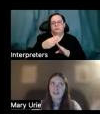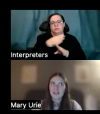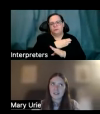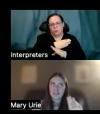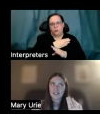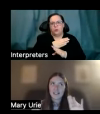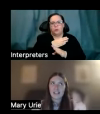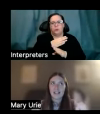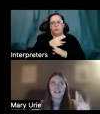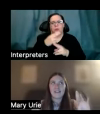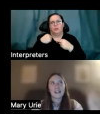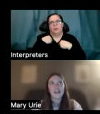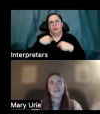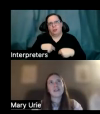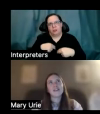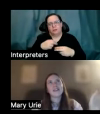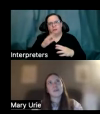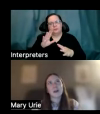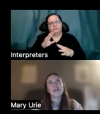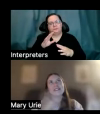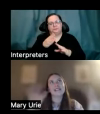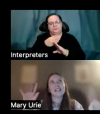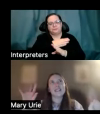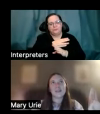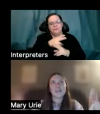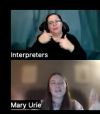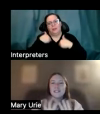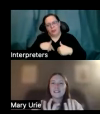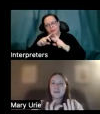services and or the health department and Human Services